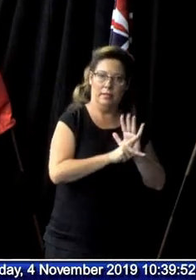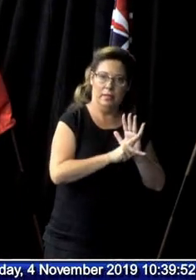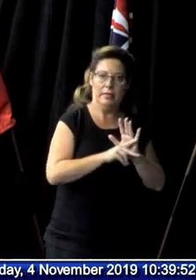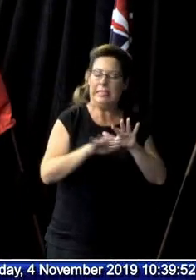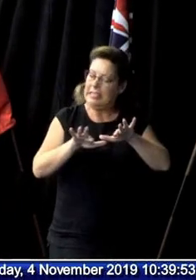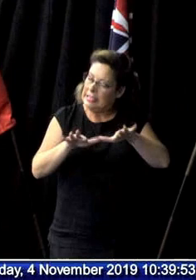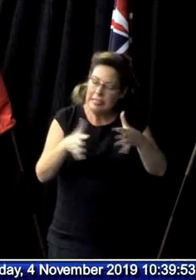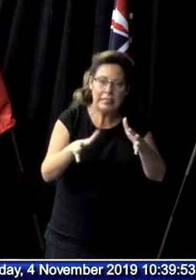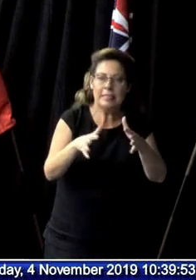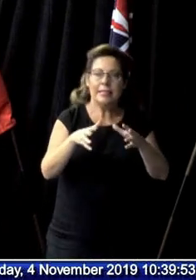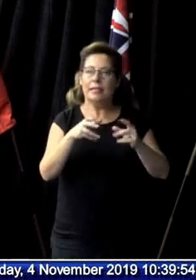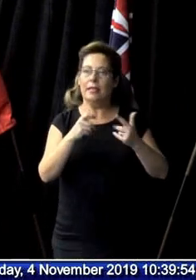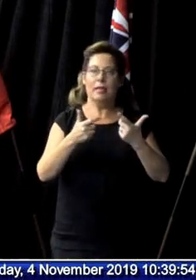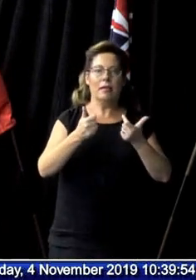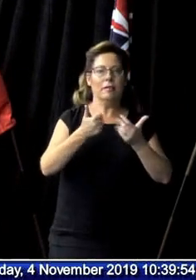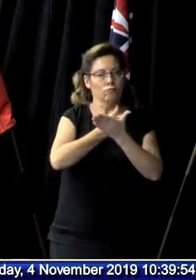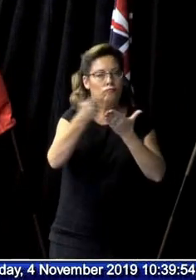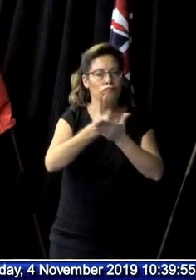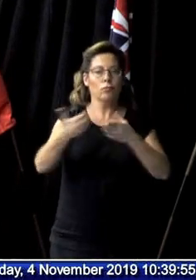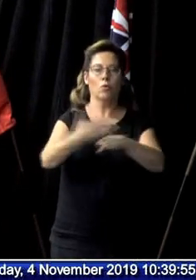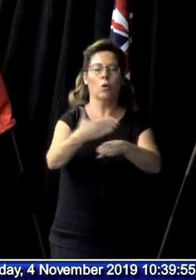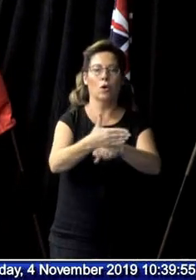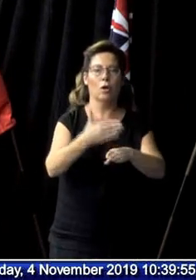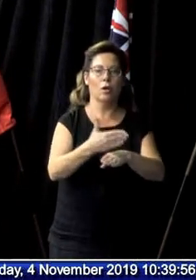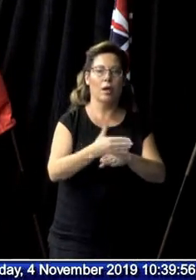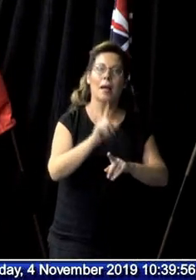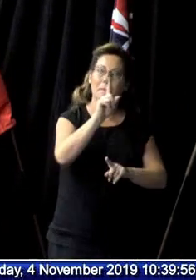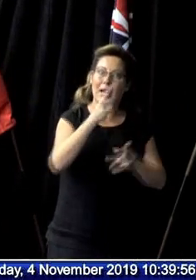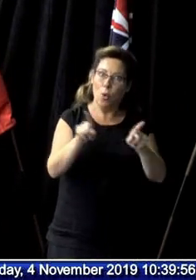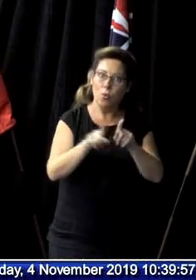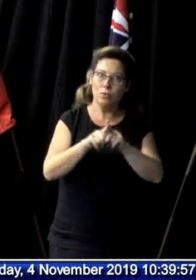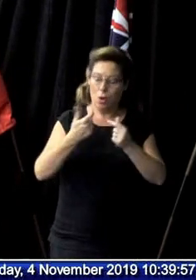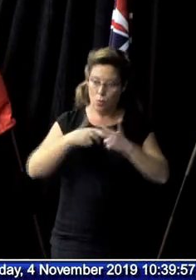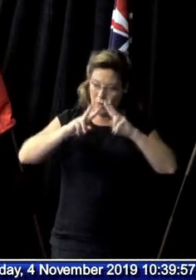The selection of Queensland for the first substantive hearing on education does not